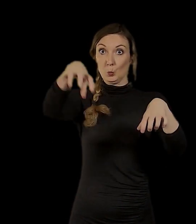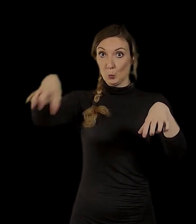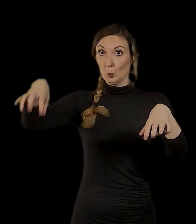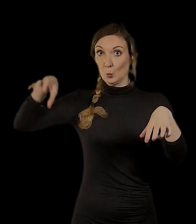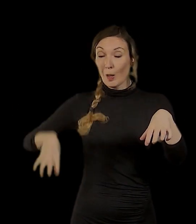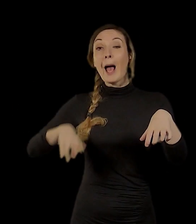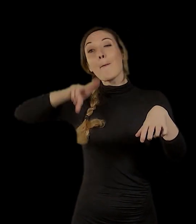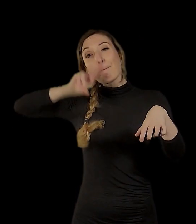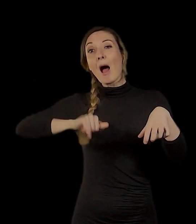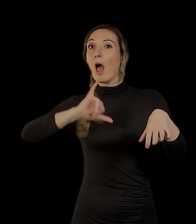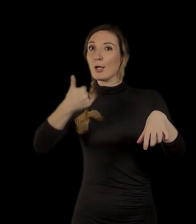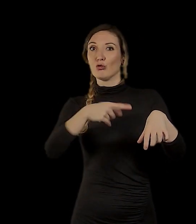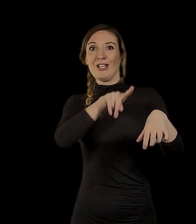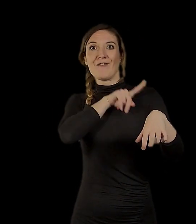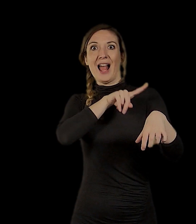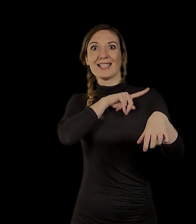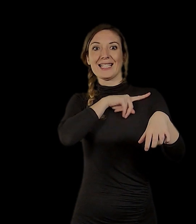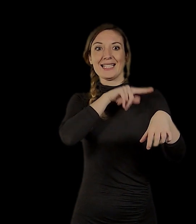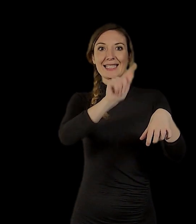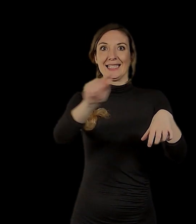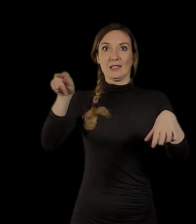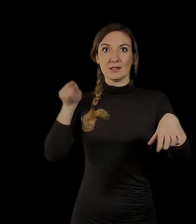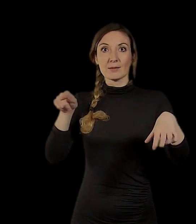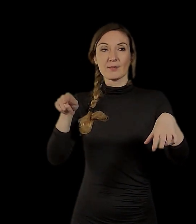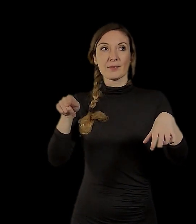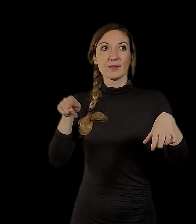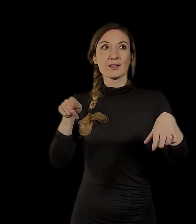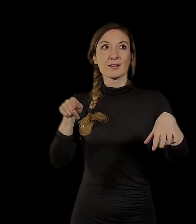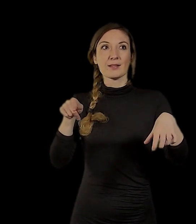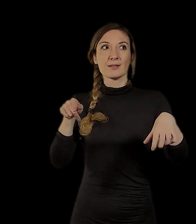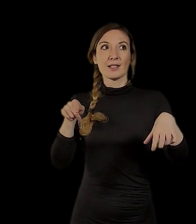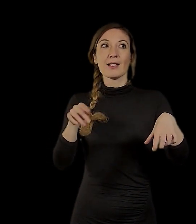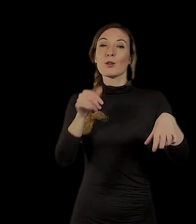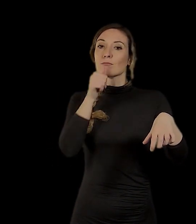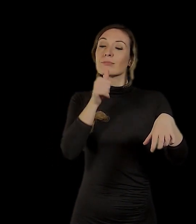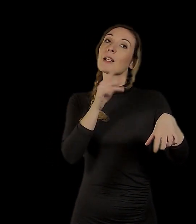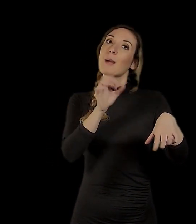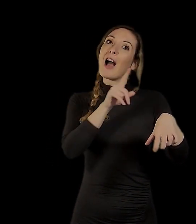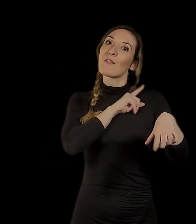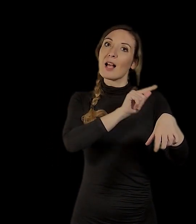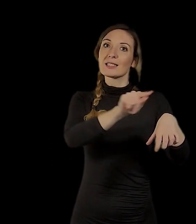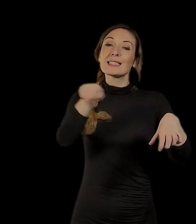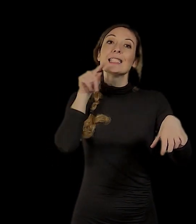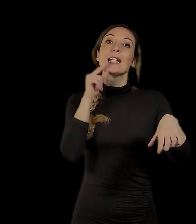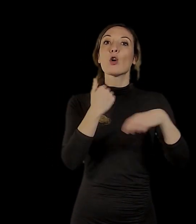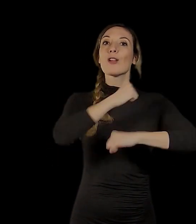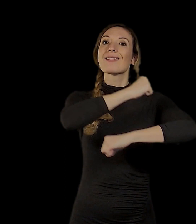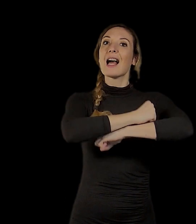it is this one, which will be a kind of shared community space for creating a neighborhood, for the residents of the given block.